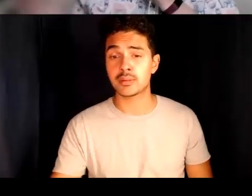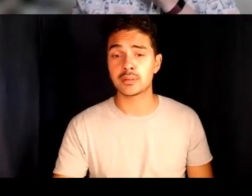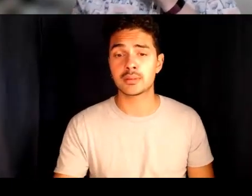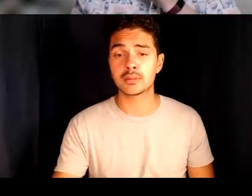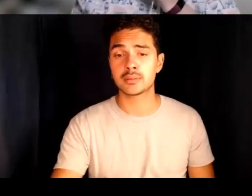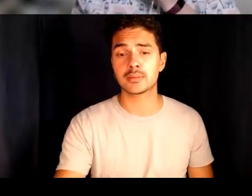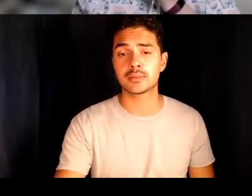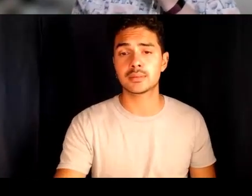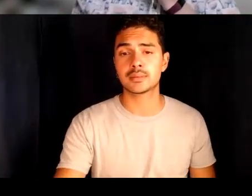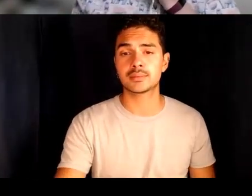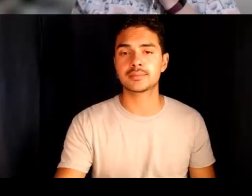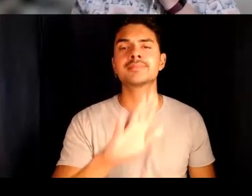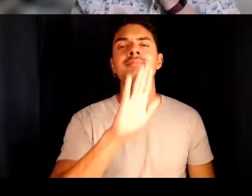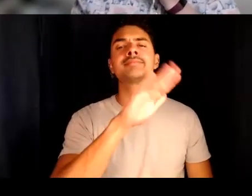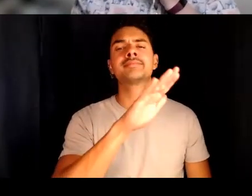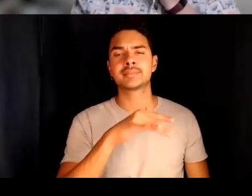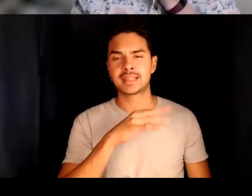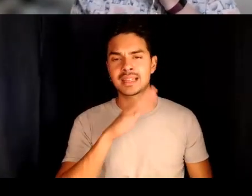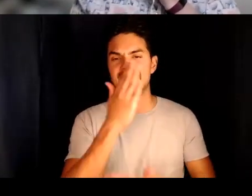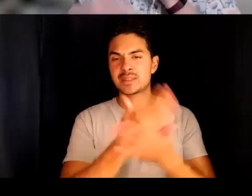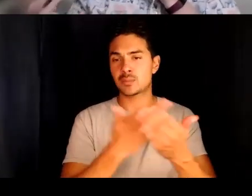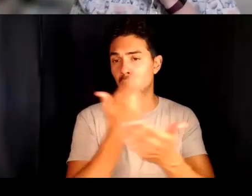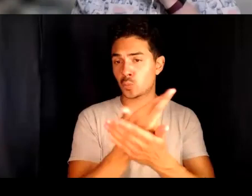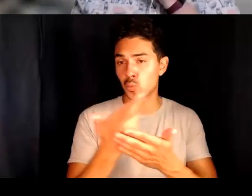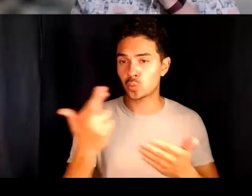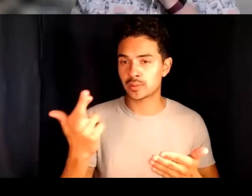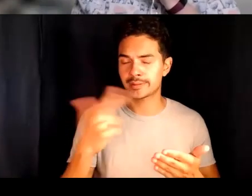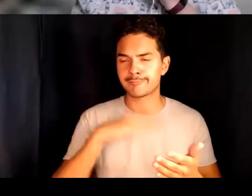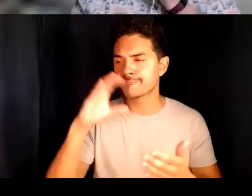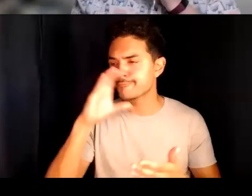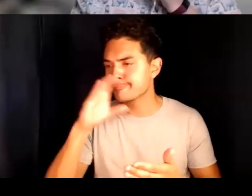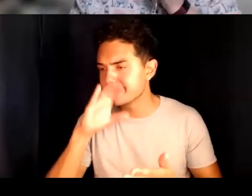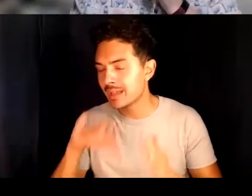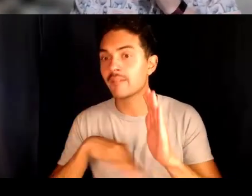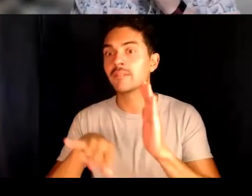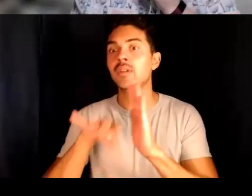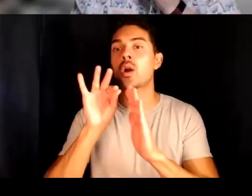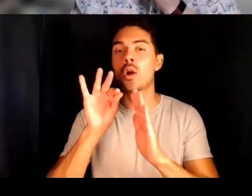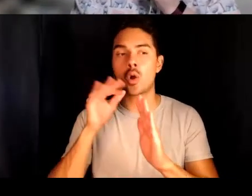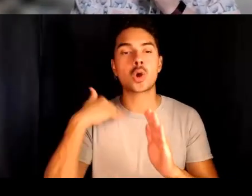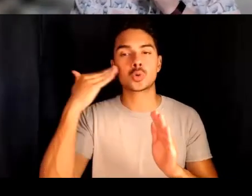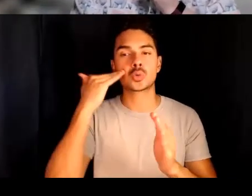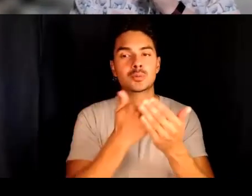Can I tell you about some of the resources around here? Maybe we can call them together.